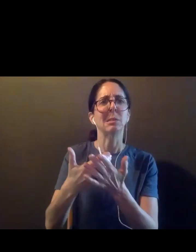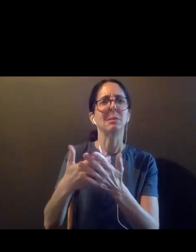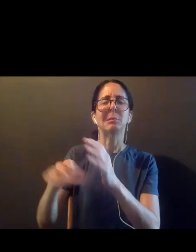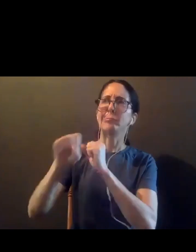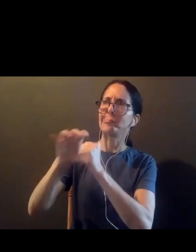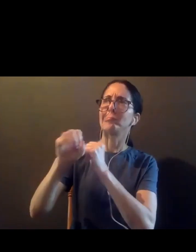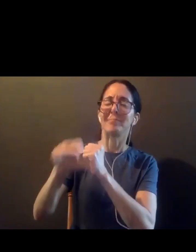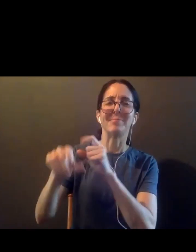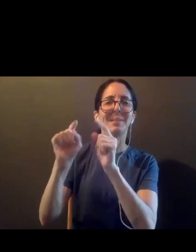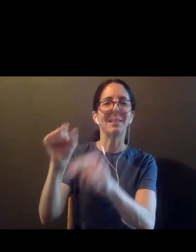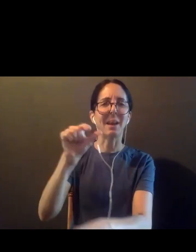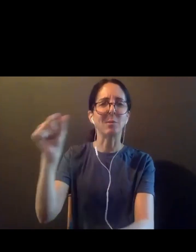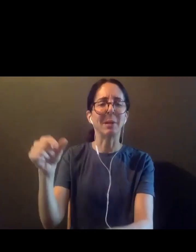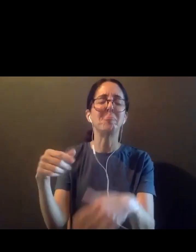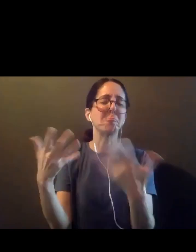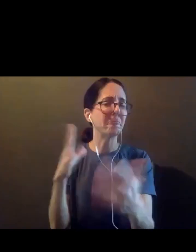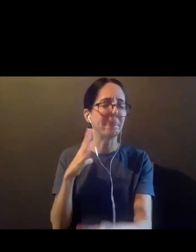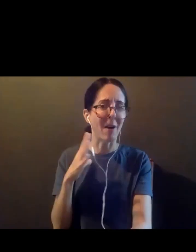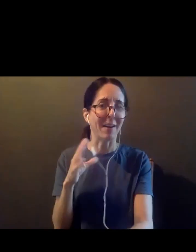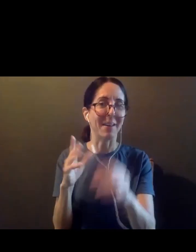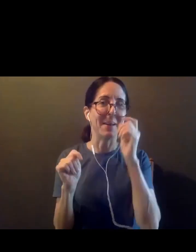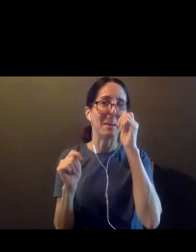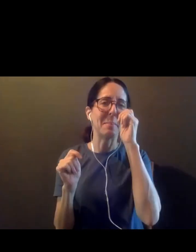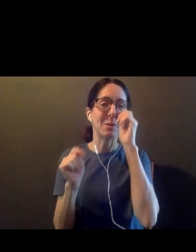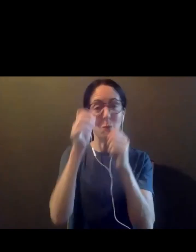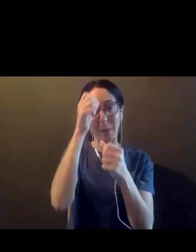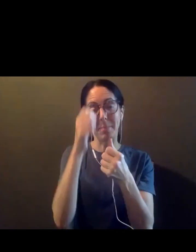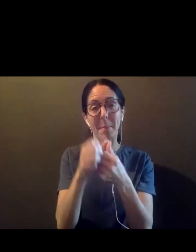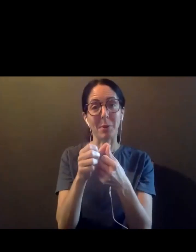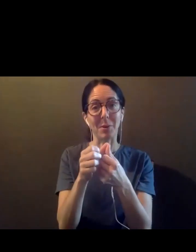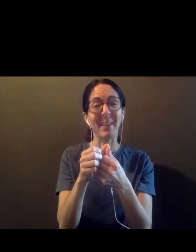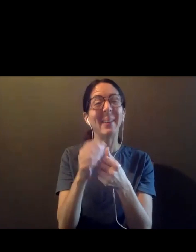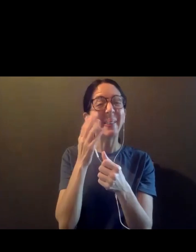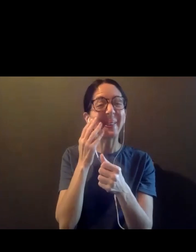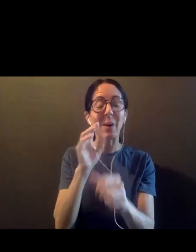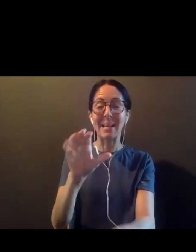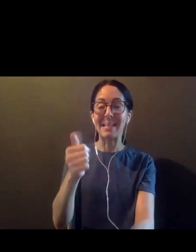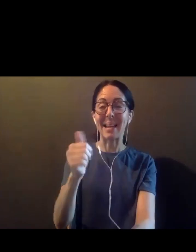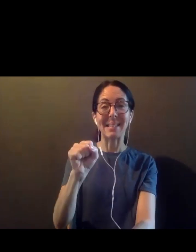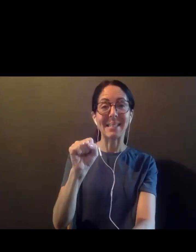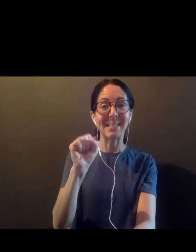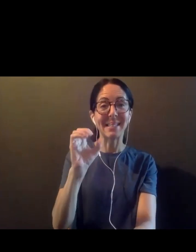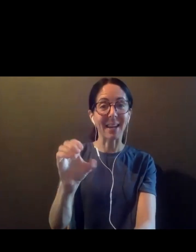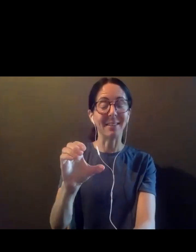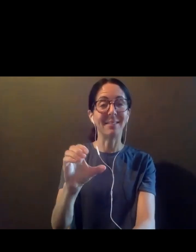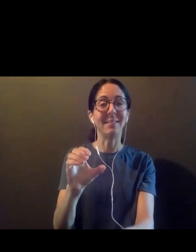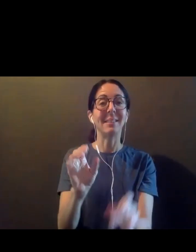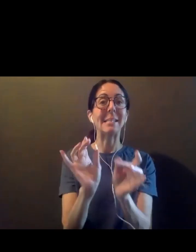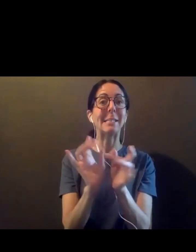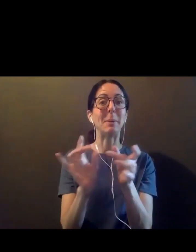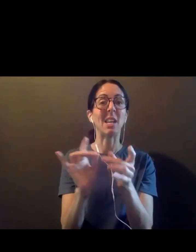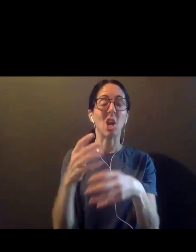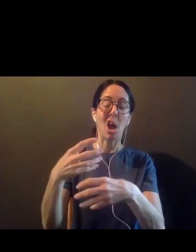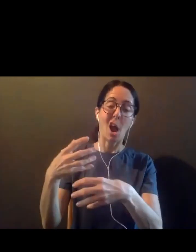But also think about that 10 second elevator executive summary that will catch the attention